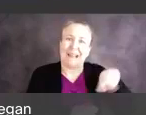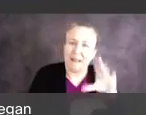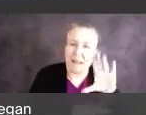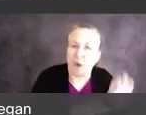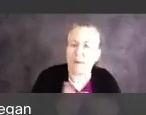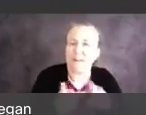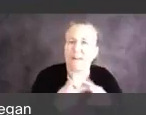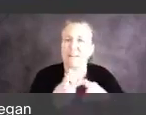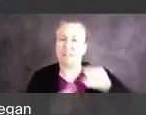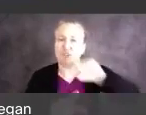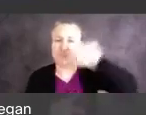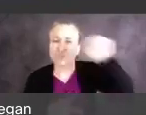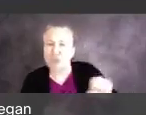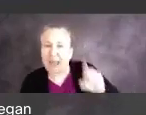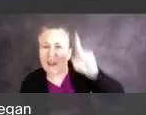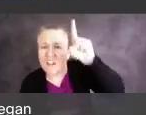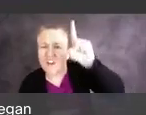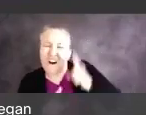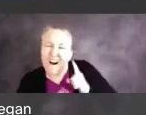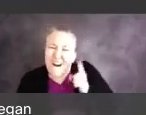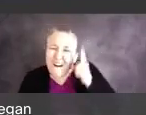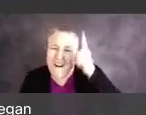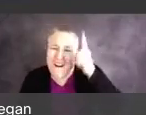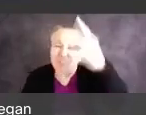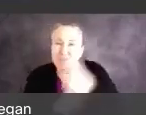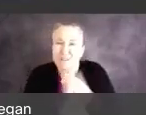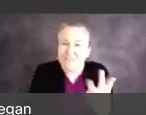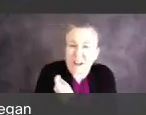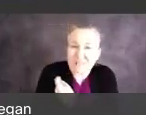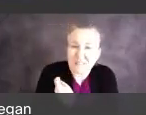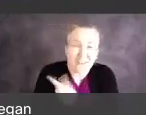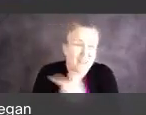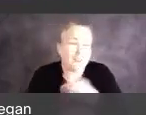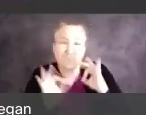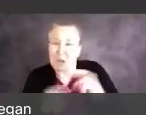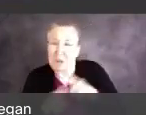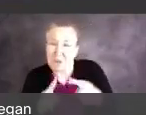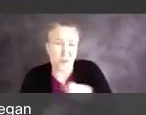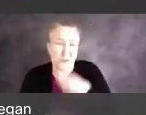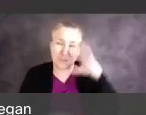Scranton to get vaccinated and that's great but we know that we have vulnerable populations